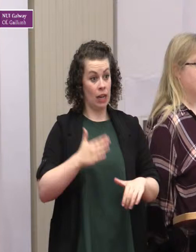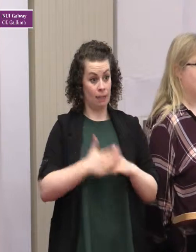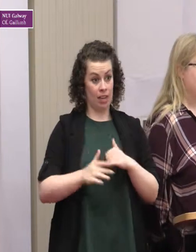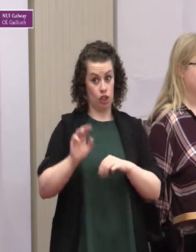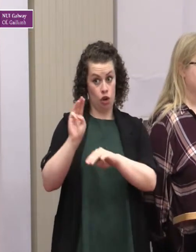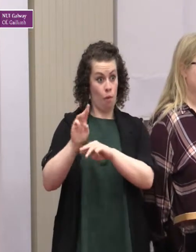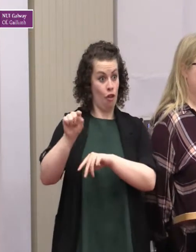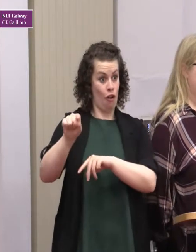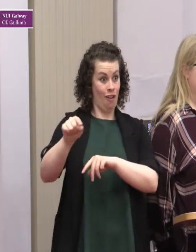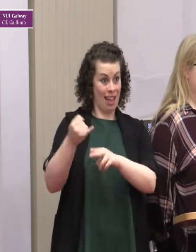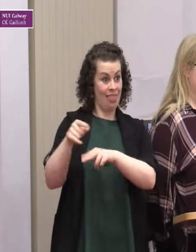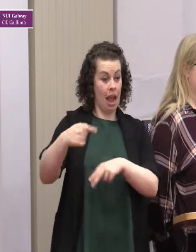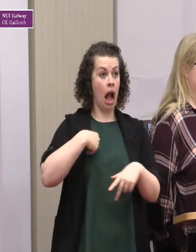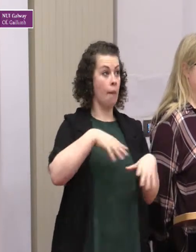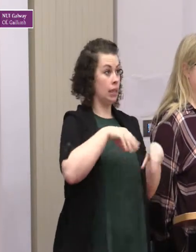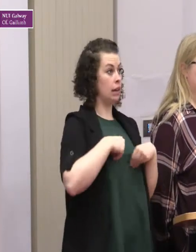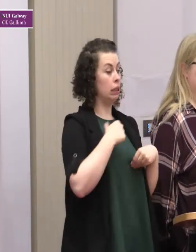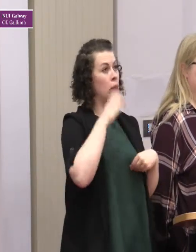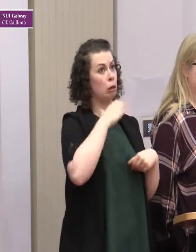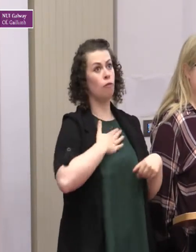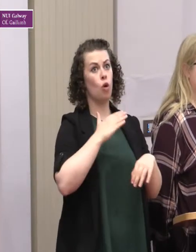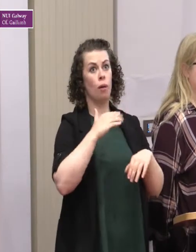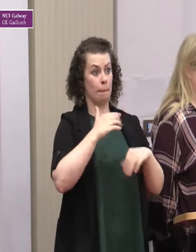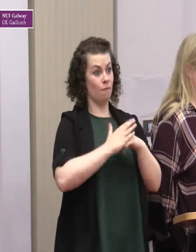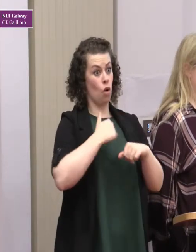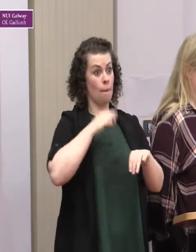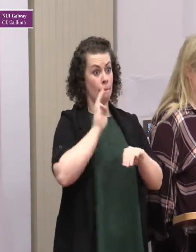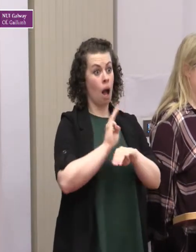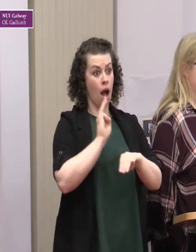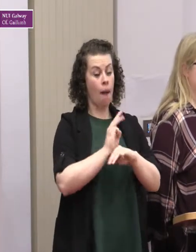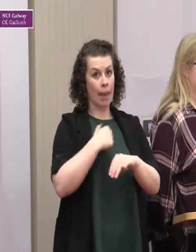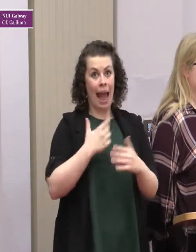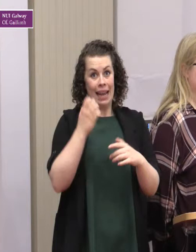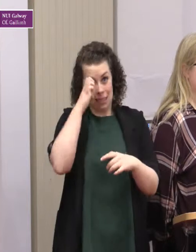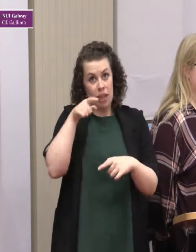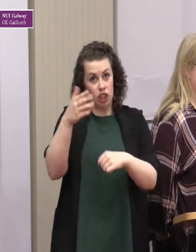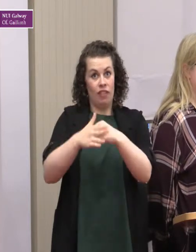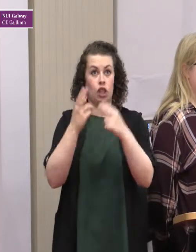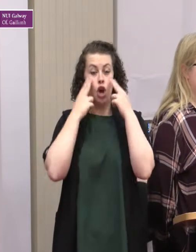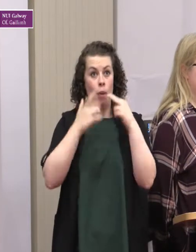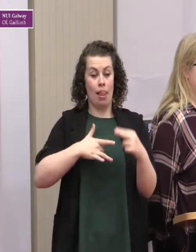They soon discover she's incarcerated in a Magdalene laundry.